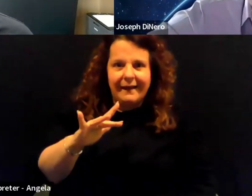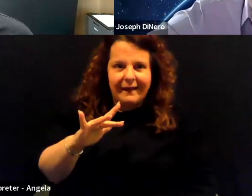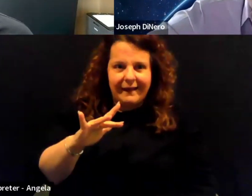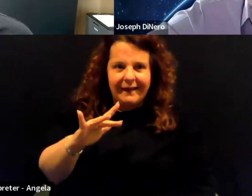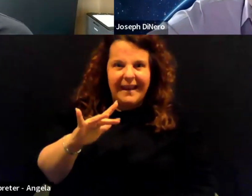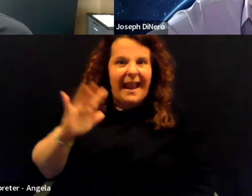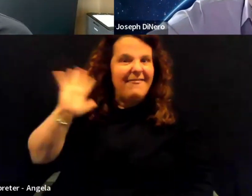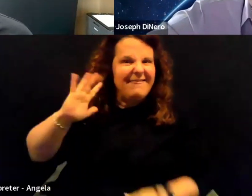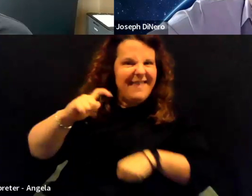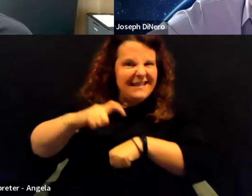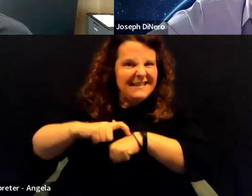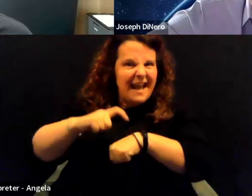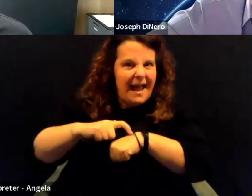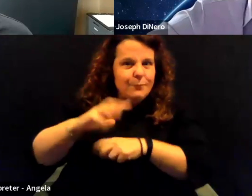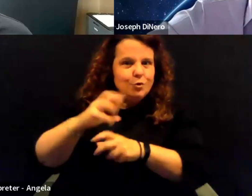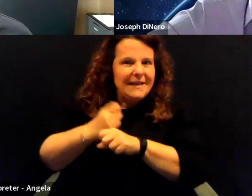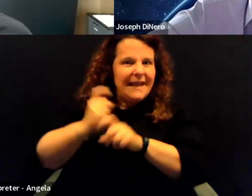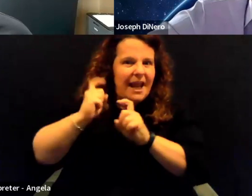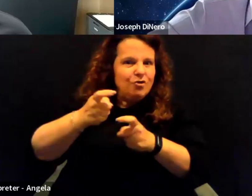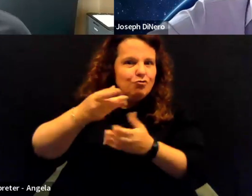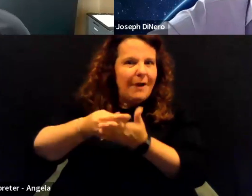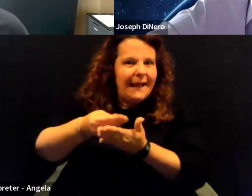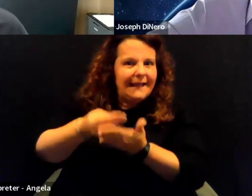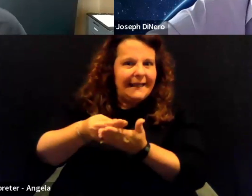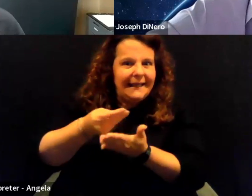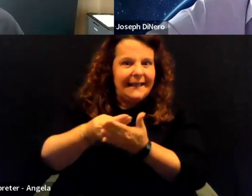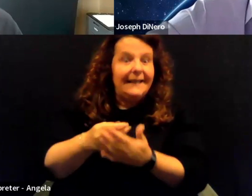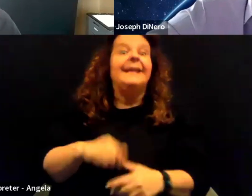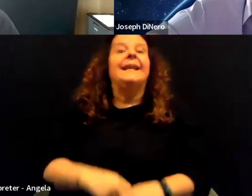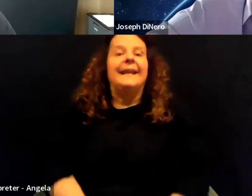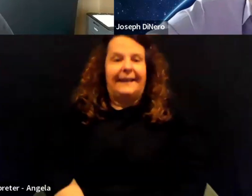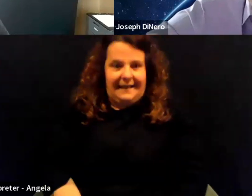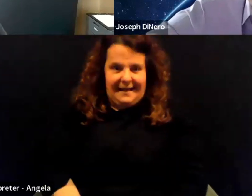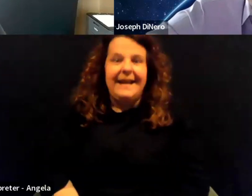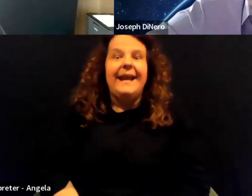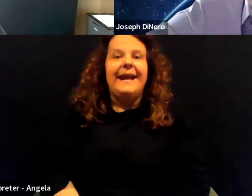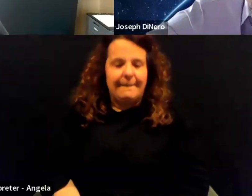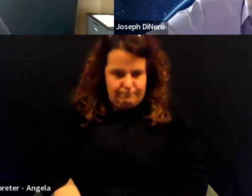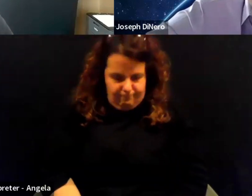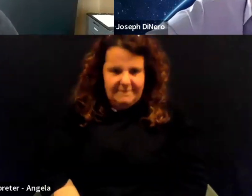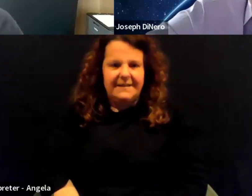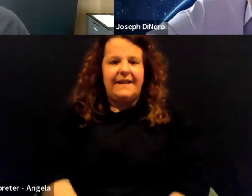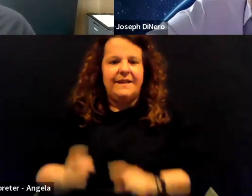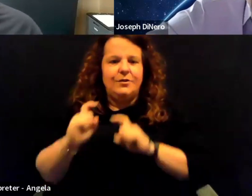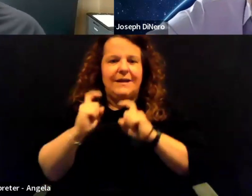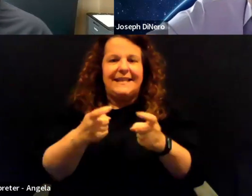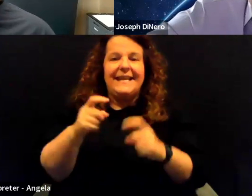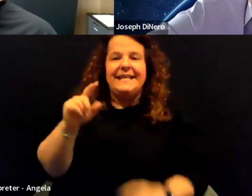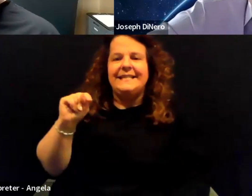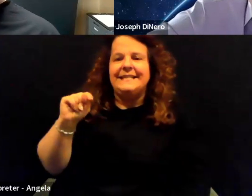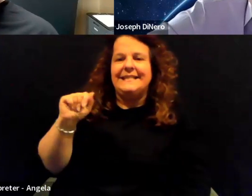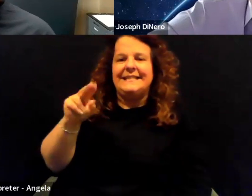at the time to get a grant and we got, , 30. Tandy TRS 80 computers.